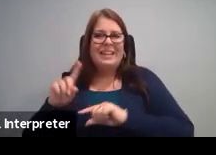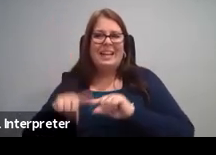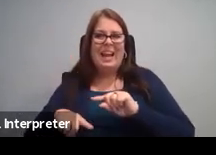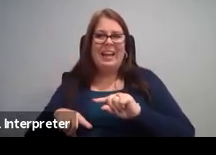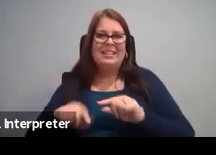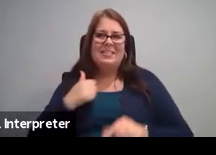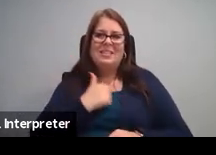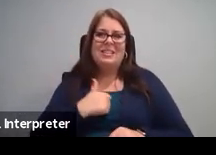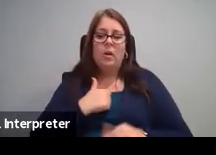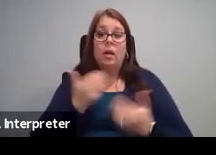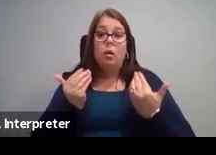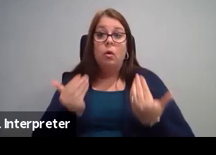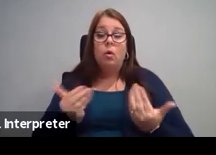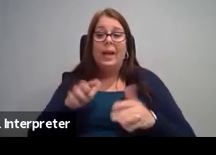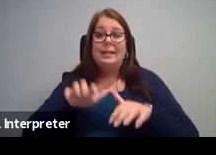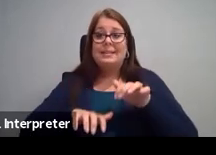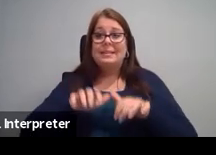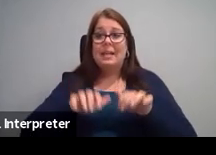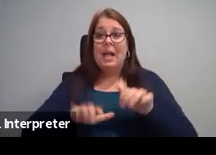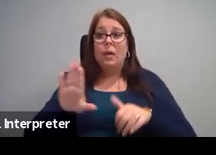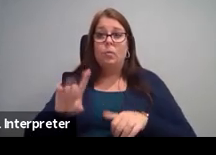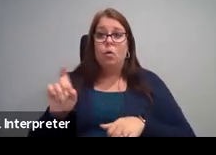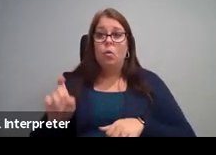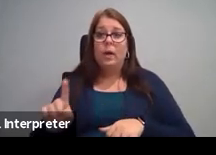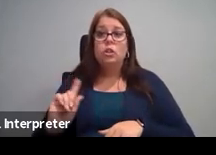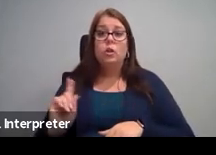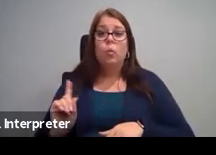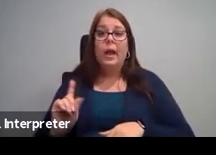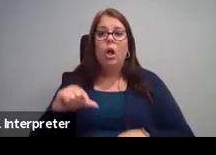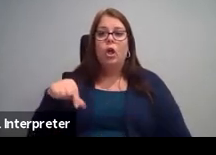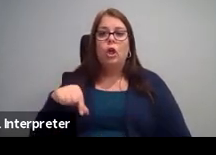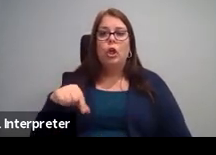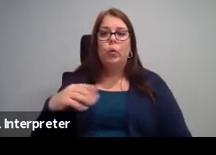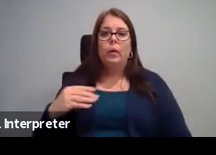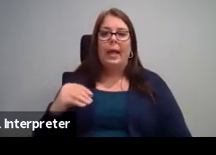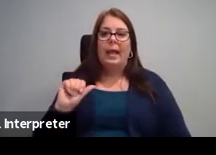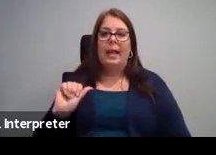Allison frenzel: type your question in the Q AMP. A so we can address it. One of the questions is, is canvas free